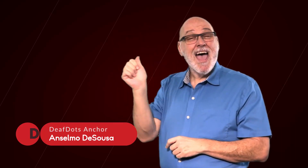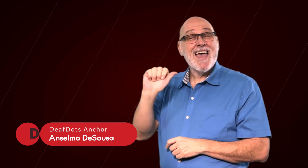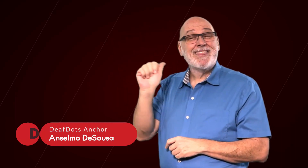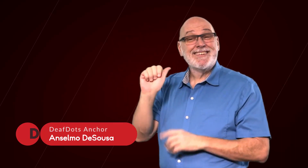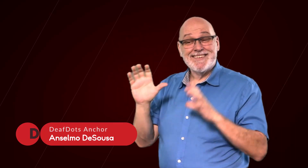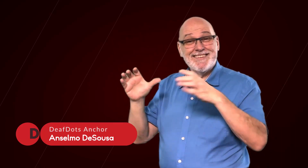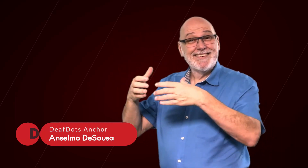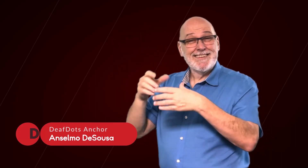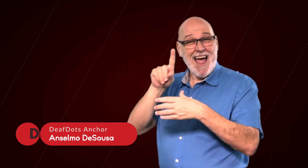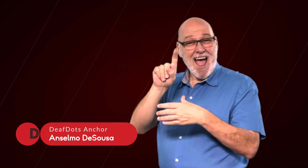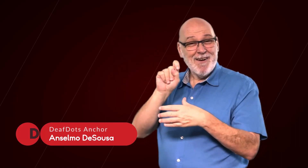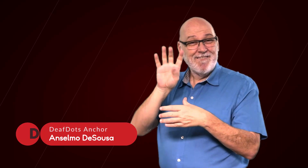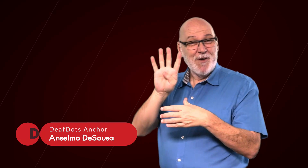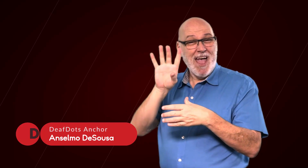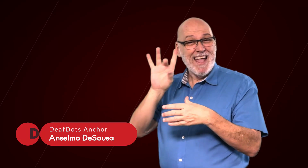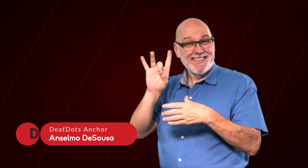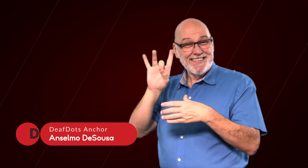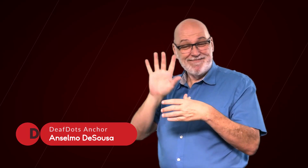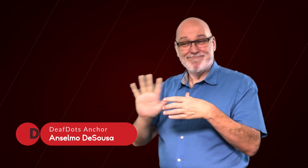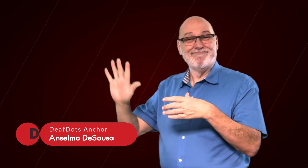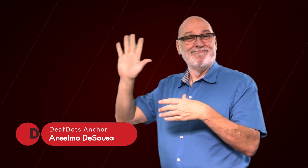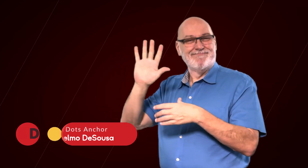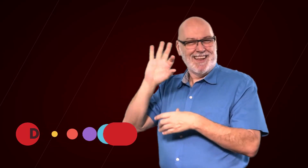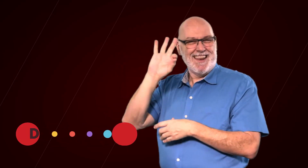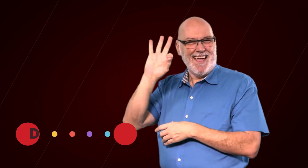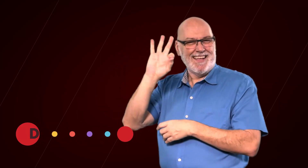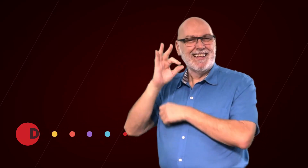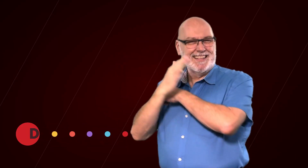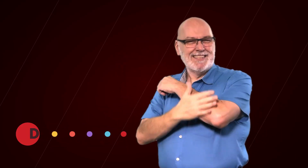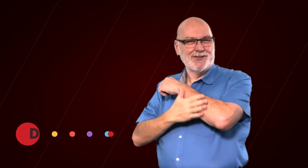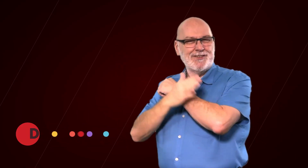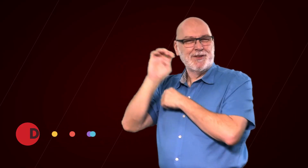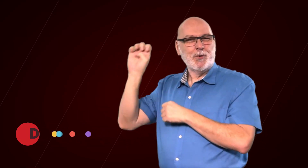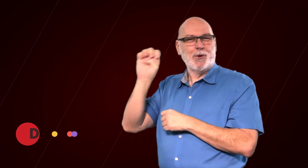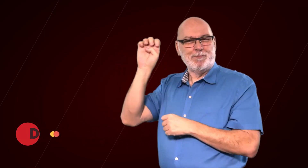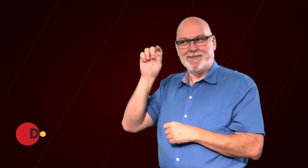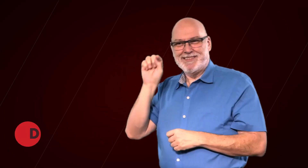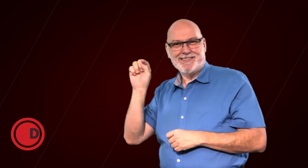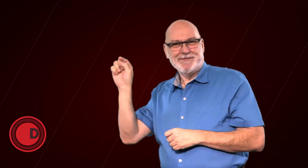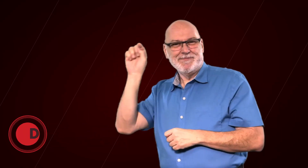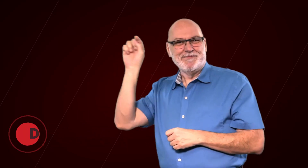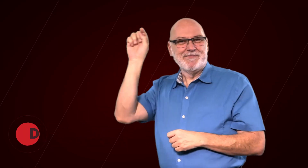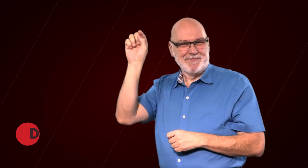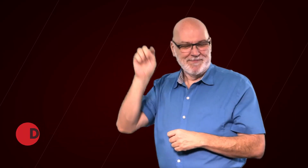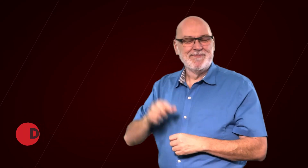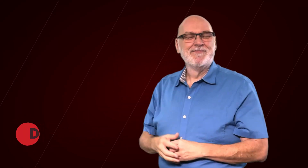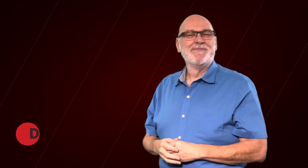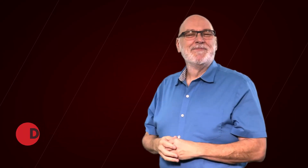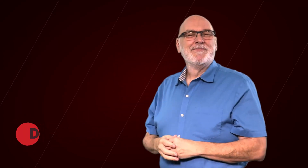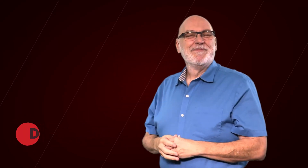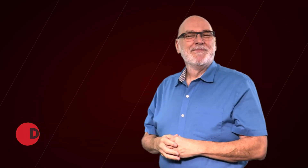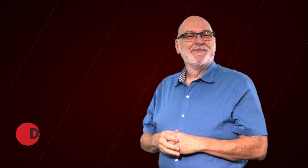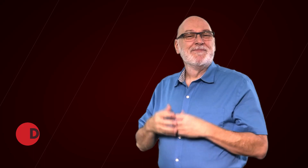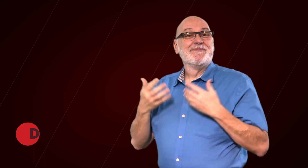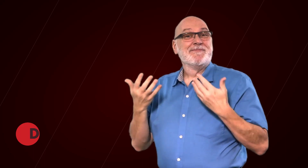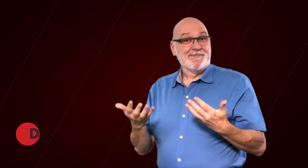with 148 athletes from nine European nations.